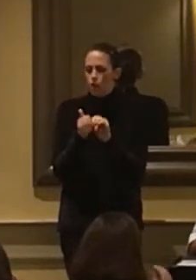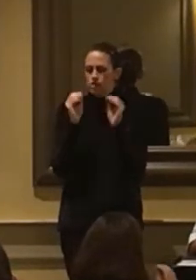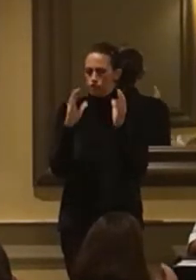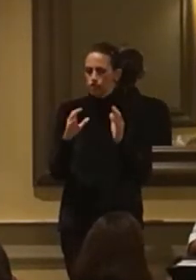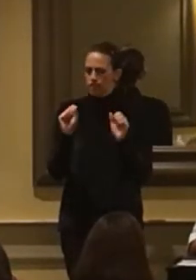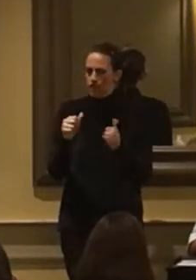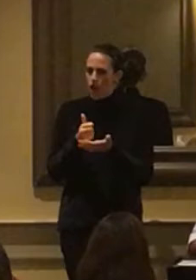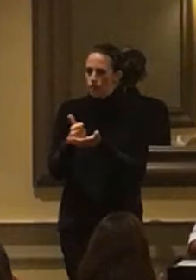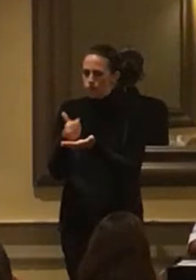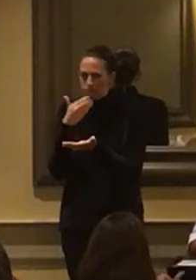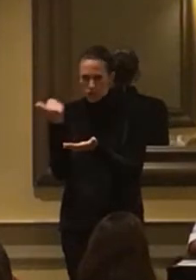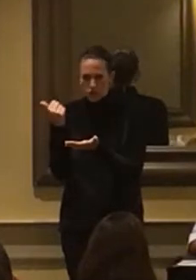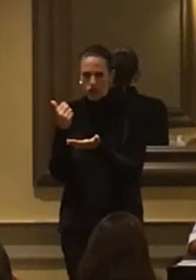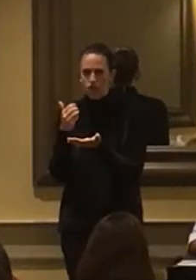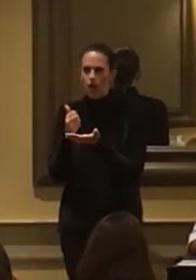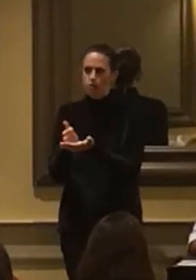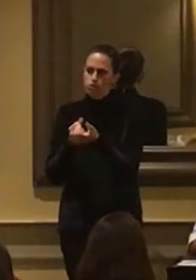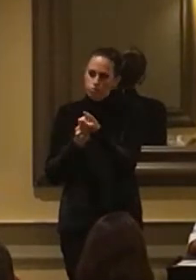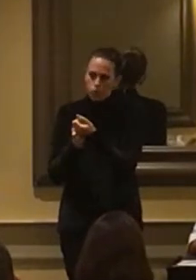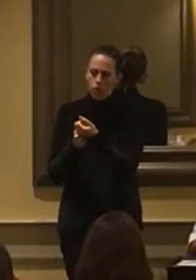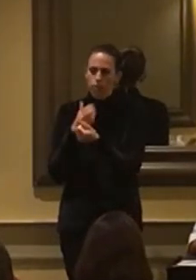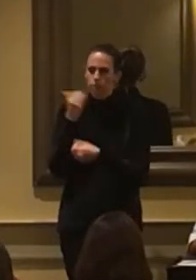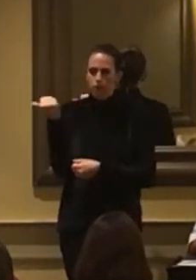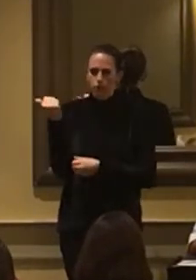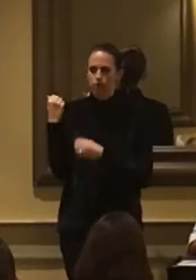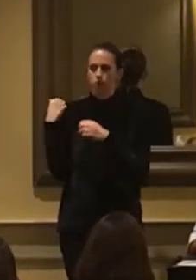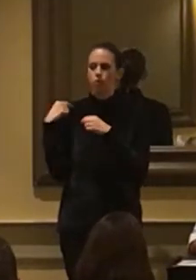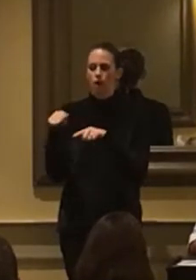to help support you while you're accessing your education?